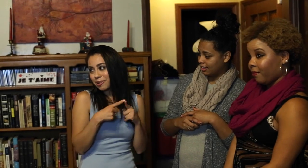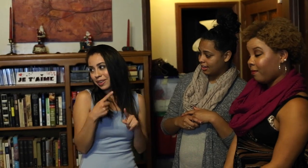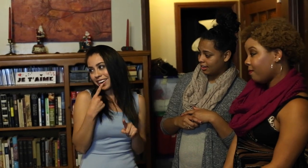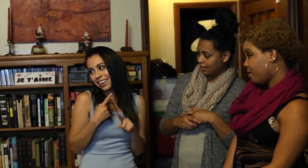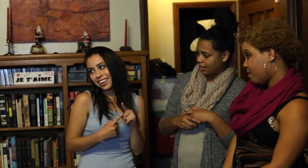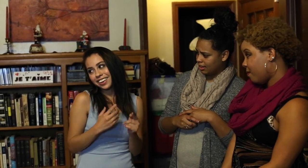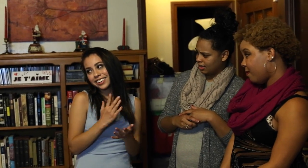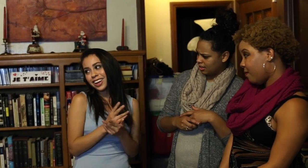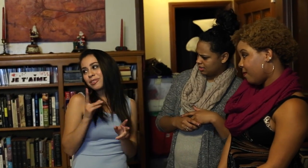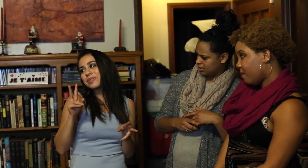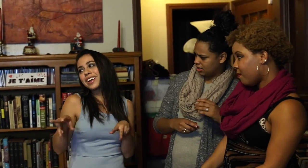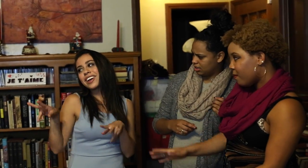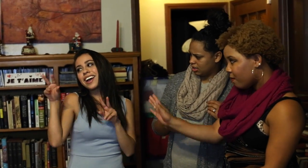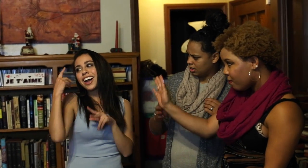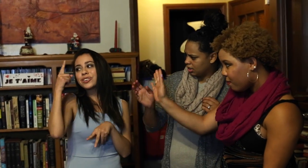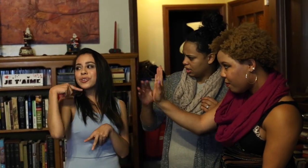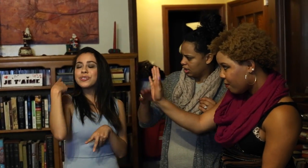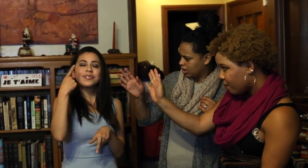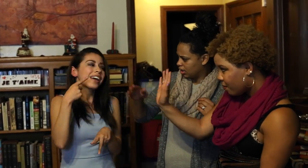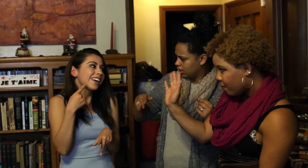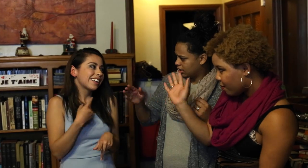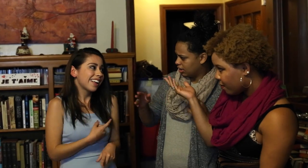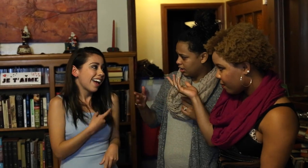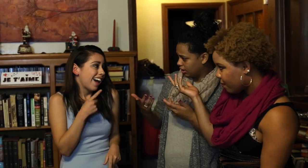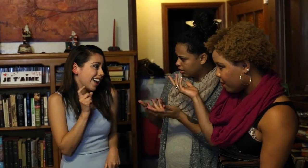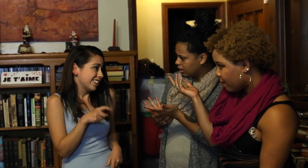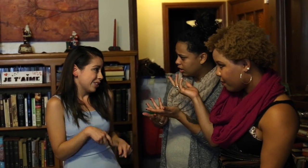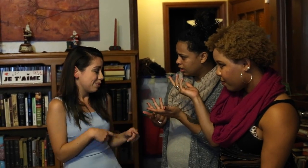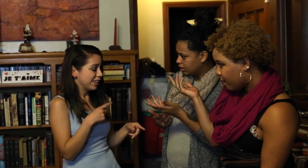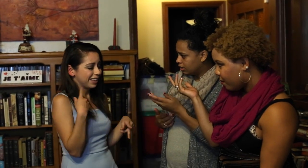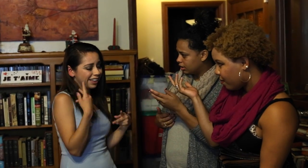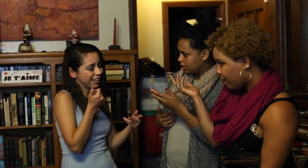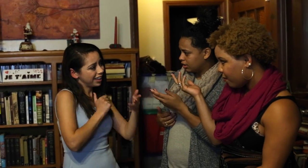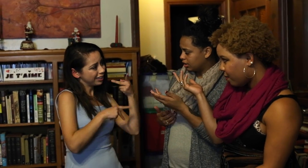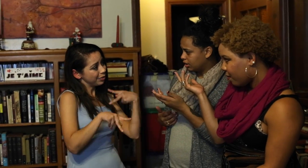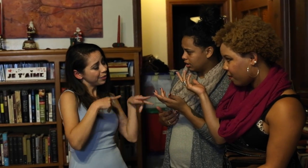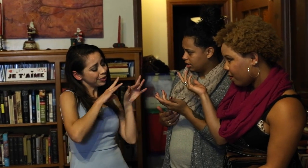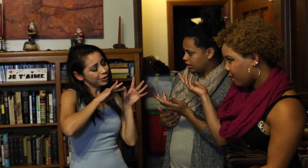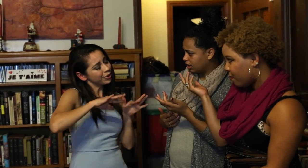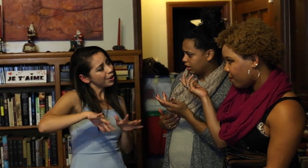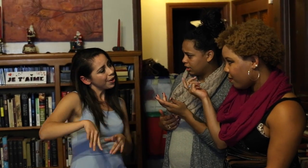But I can't stop staring at your face. I should be playing in the winter snow